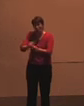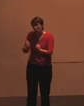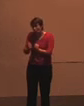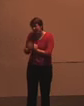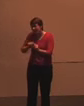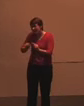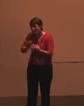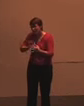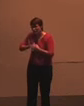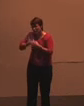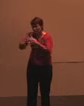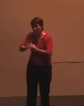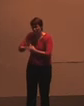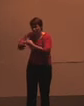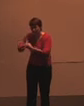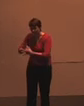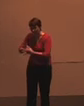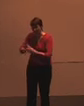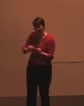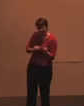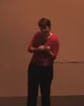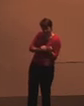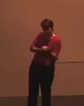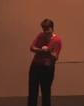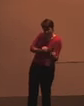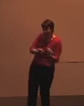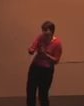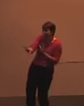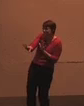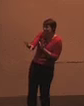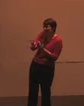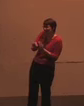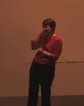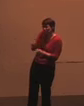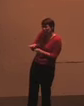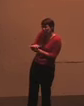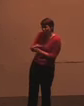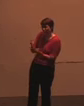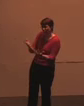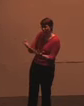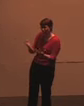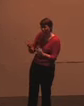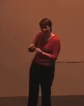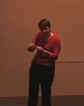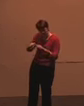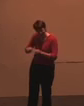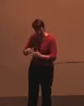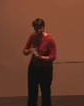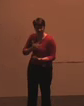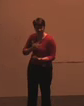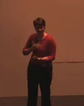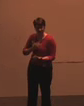Then they can select their areas as they like, depending on their feelings or depending on the situation.